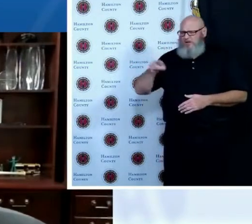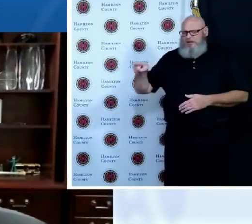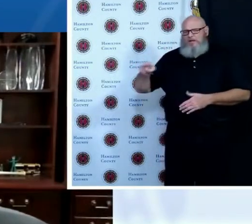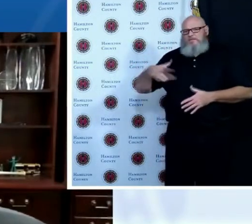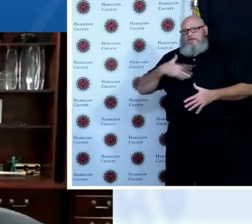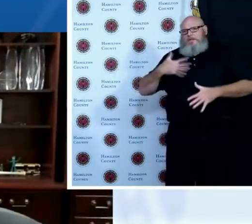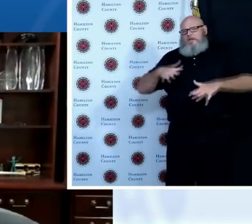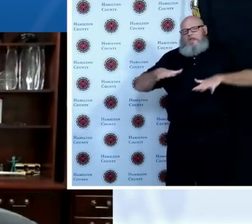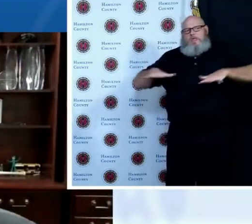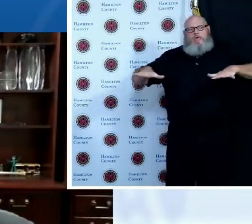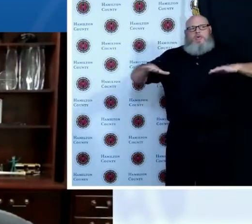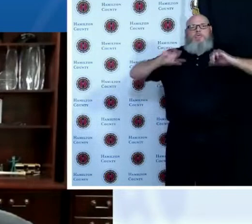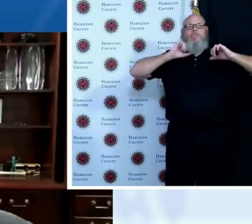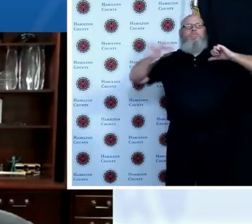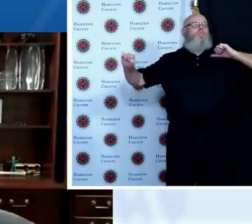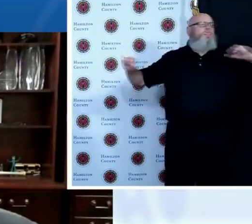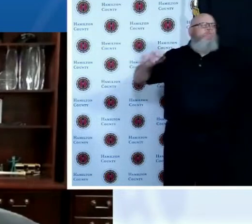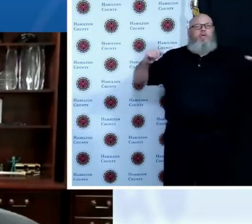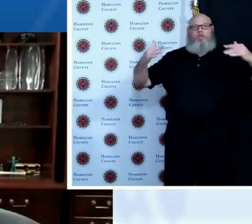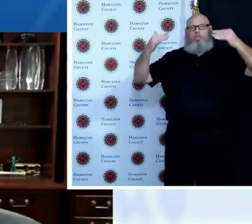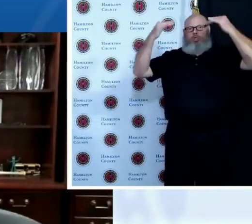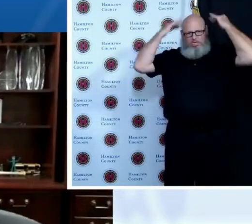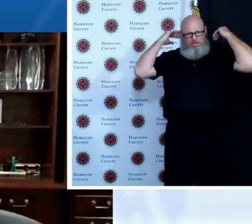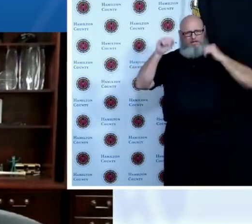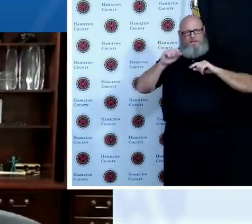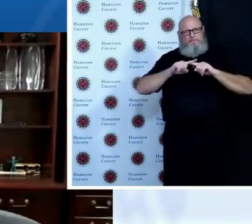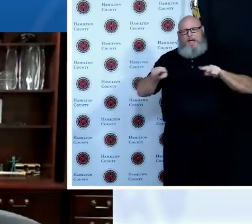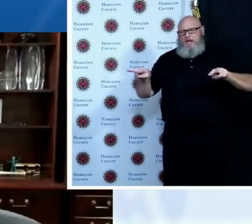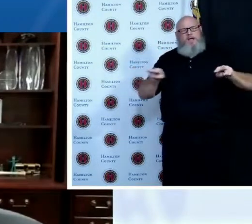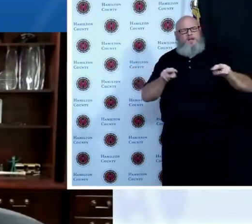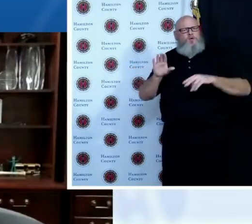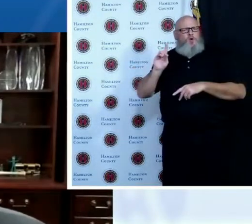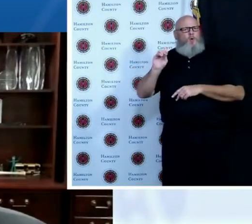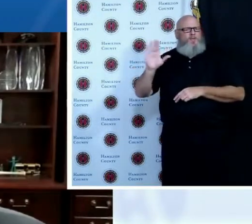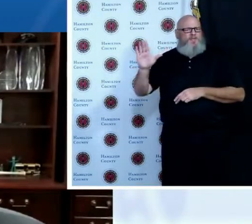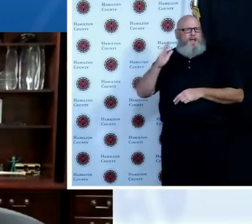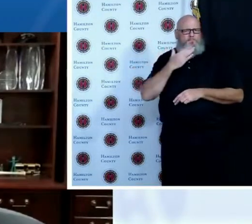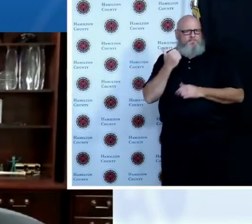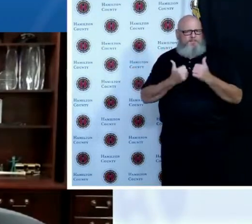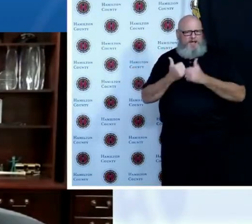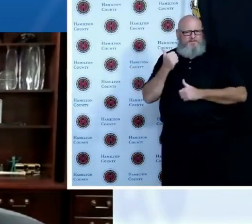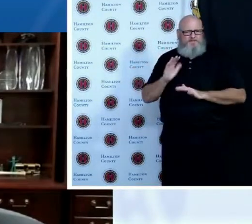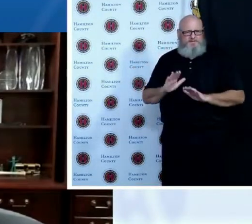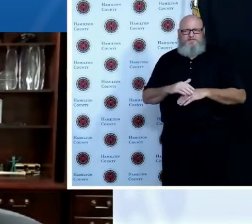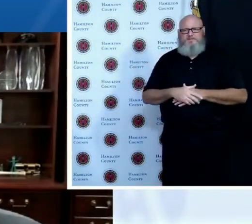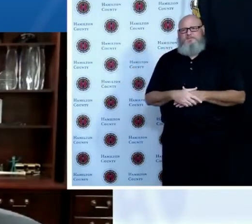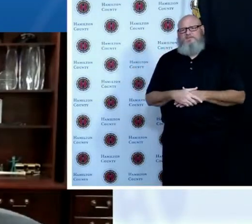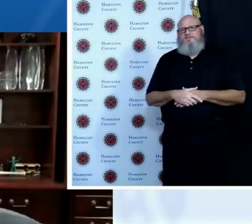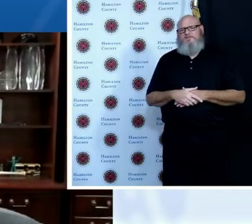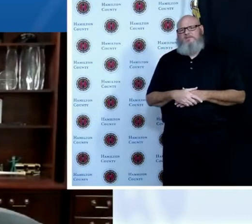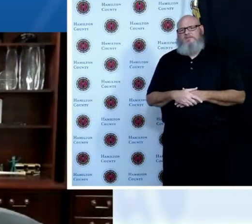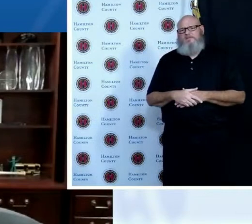training up additional people to help support the teams we have so that we can take advantage and